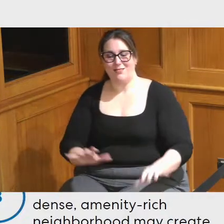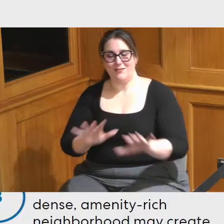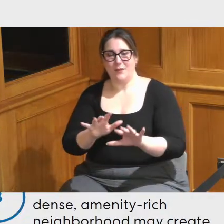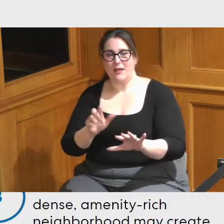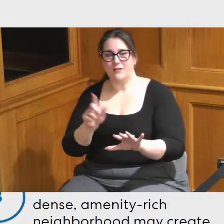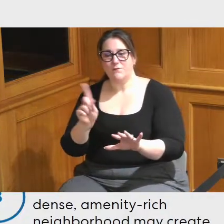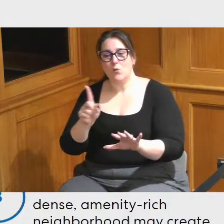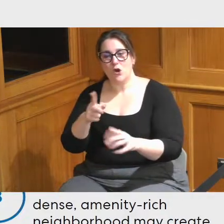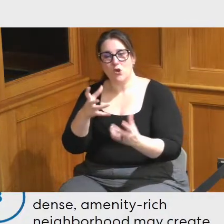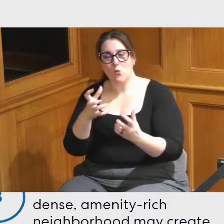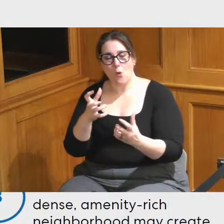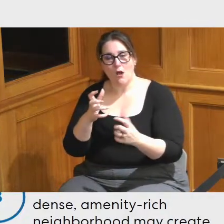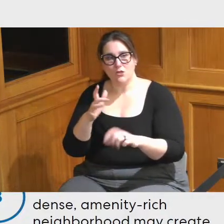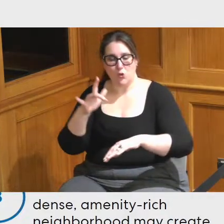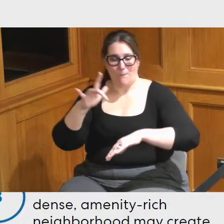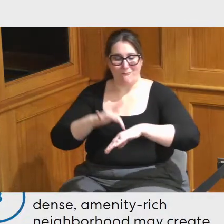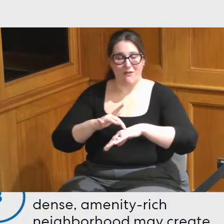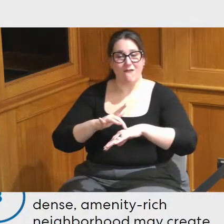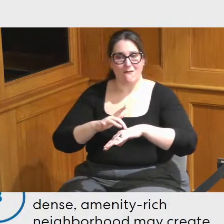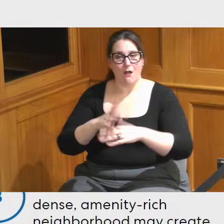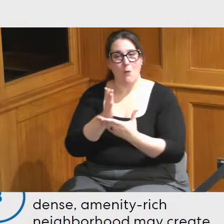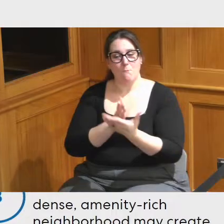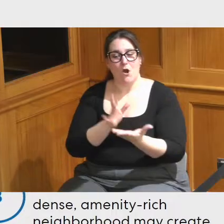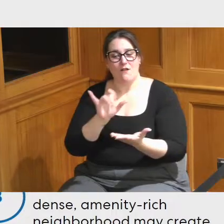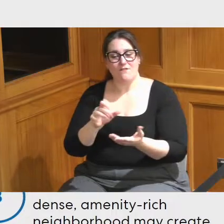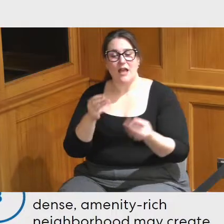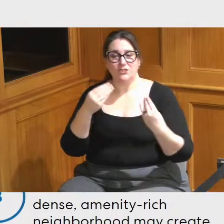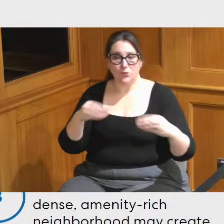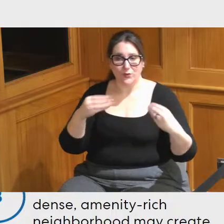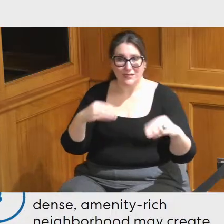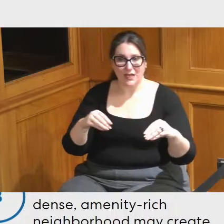be demand for that. Part of that is in the retail, part of that is in the open space, part of that